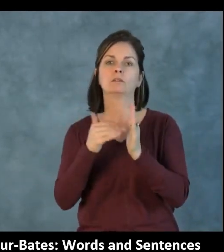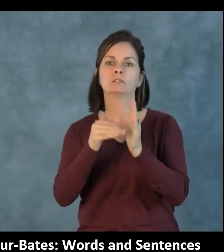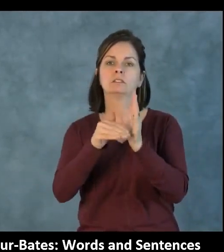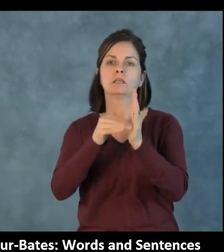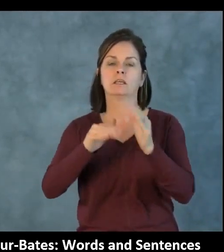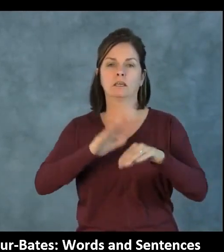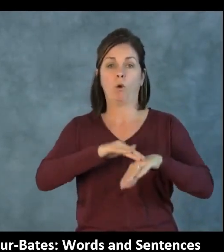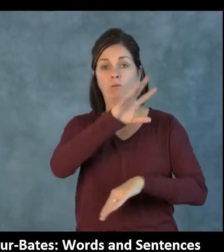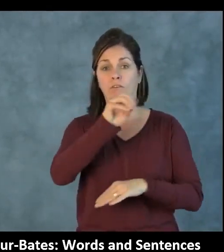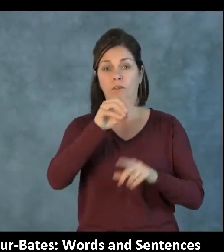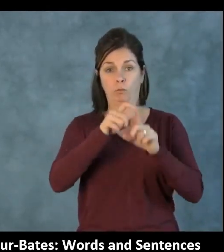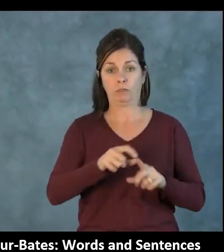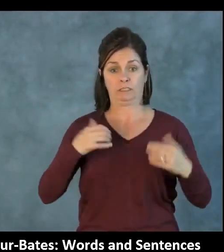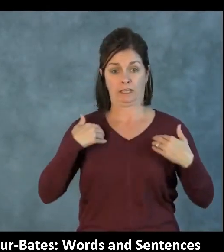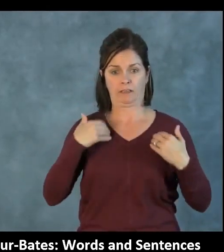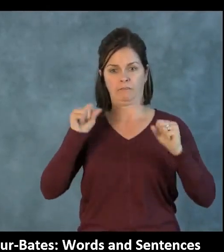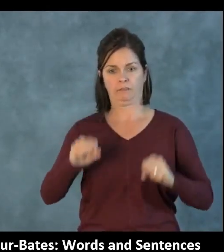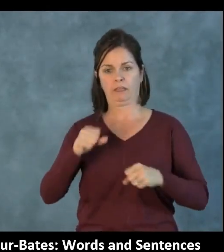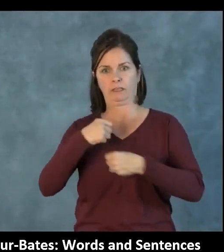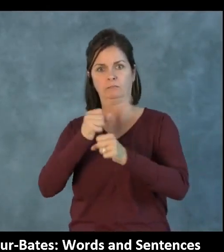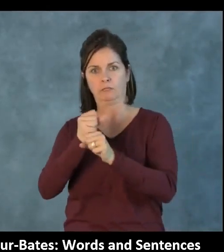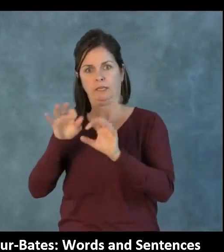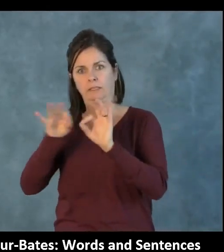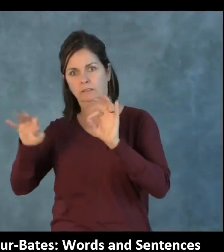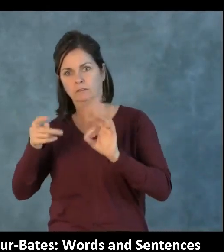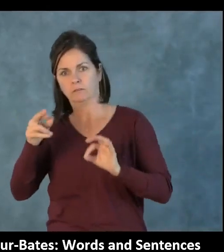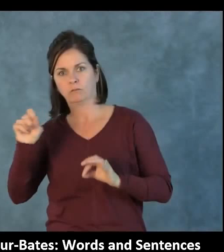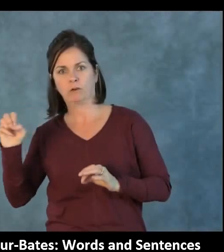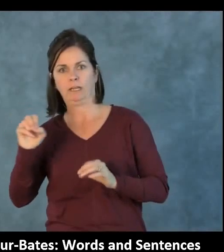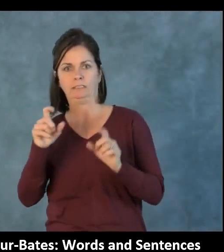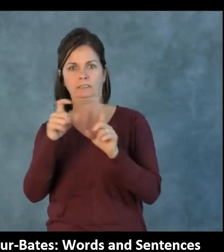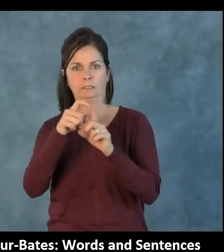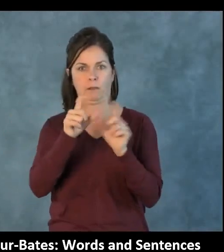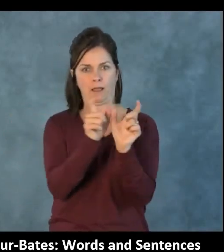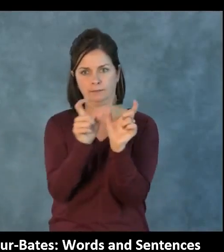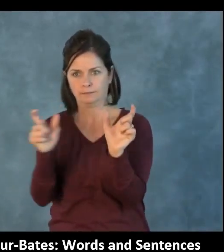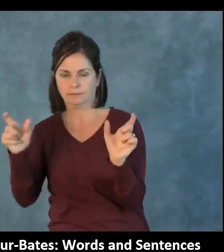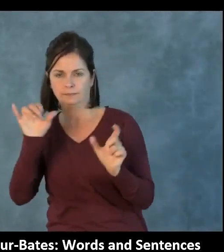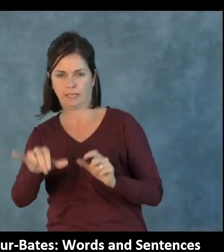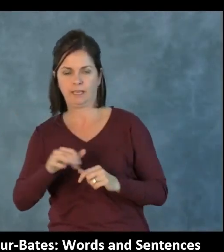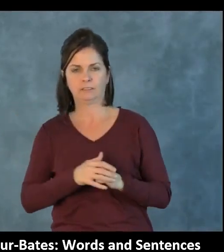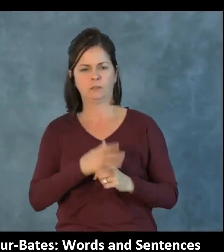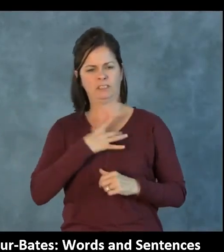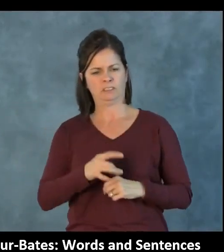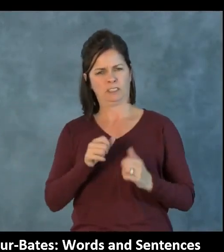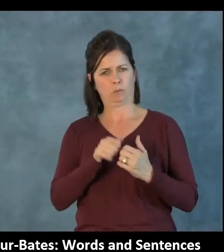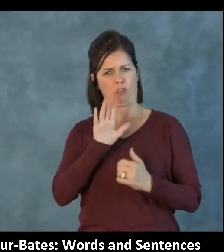The thing that strikes me with Sara's summary is that we may not have to work a lot